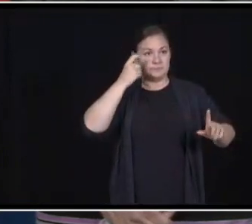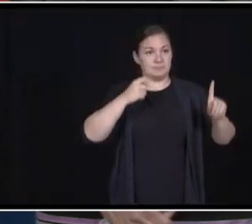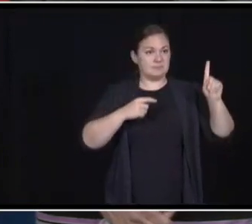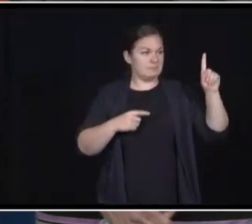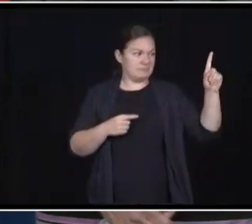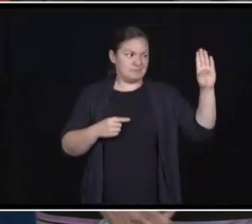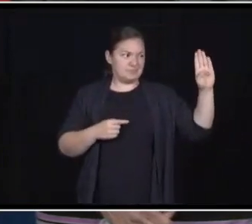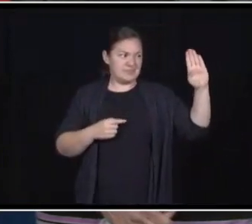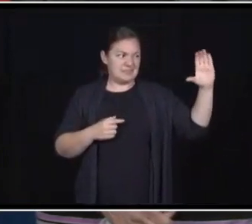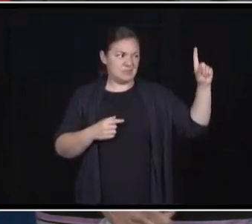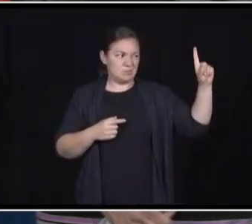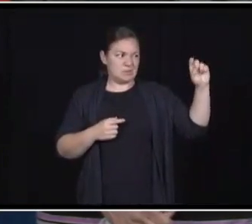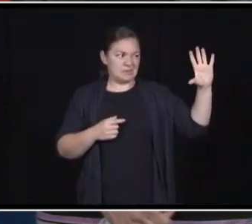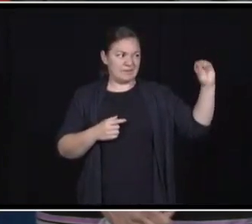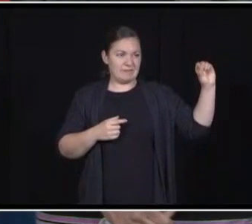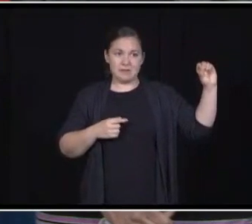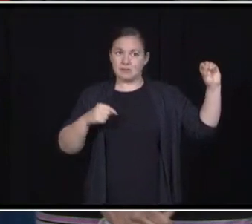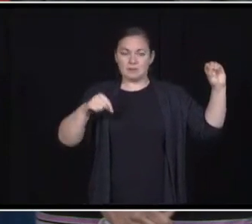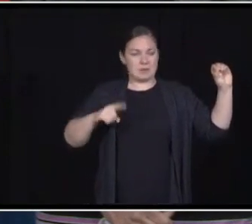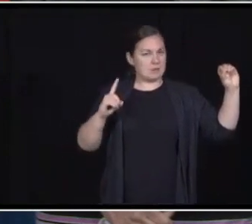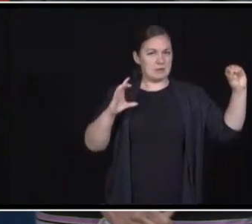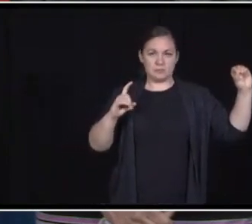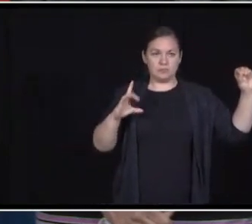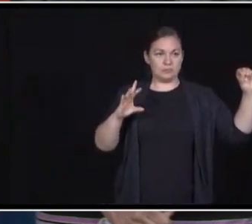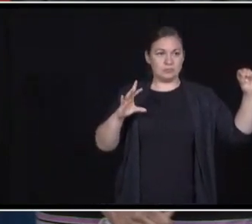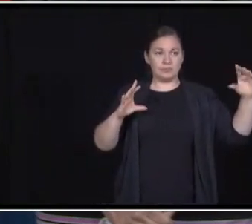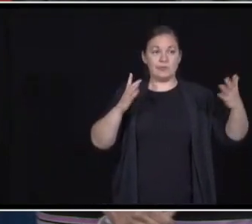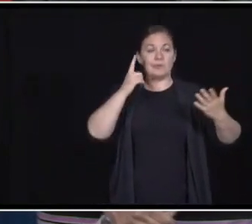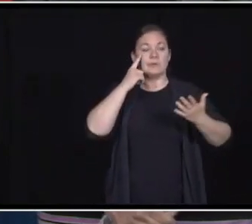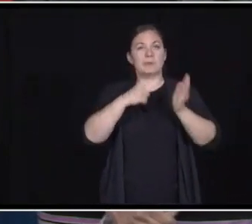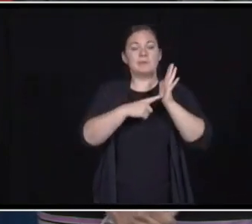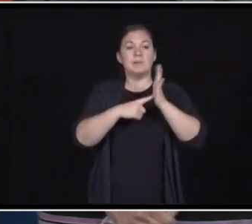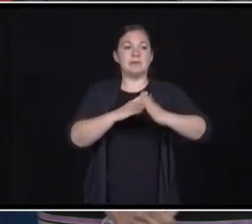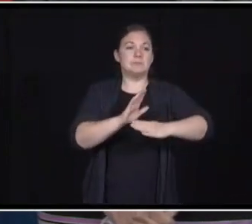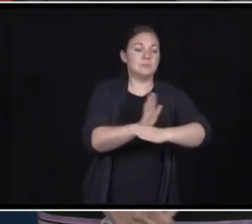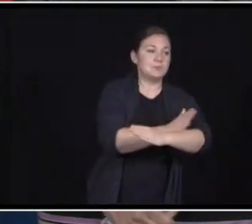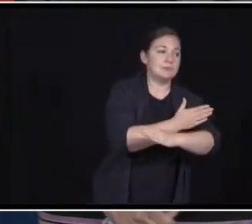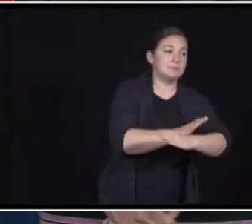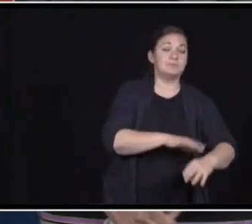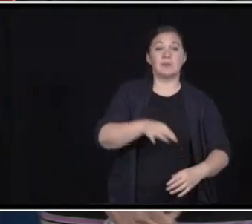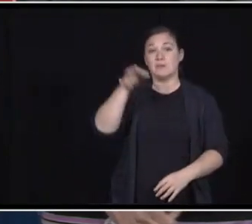students in the province of Ontario, they can have direct and indirect in contact with 100.